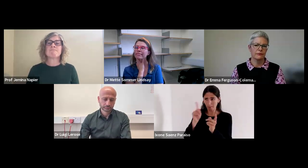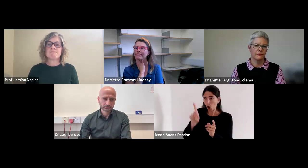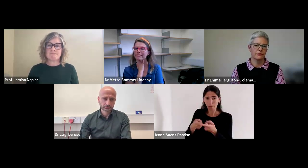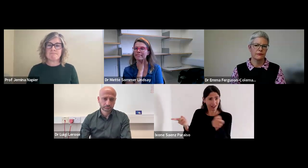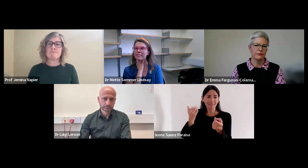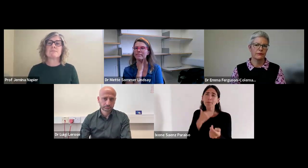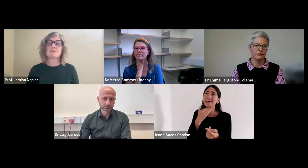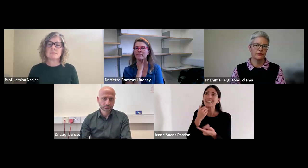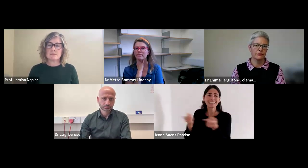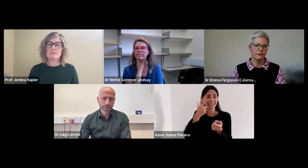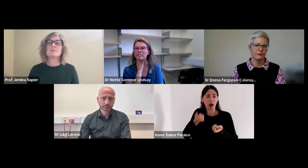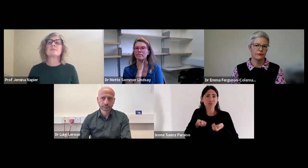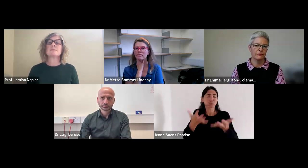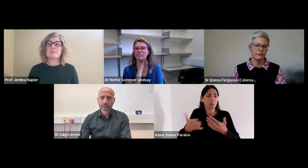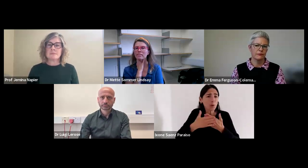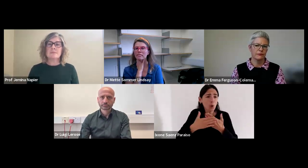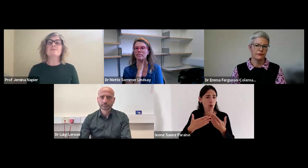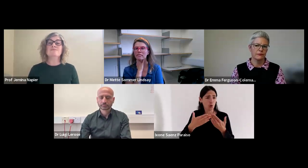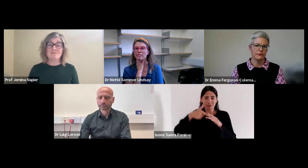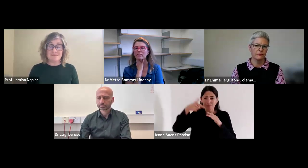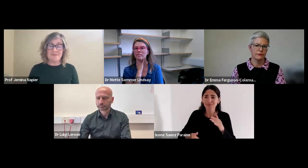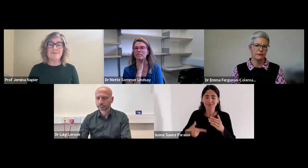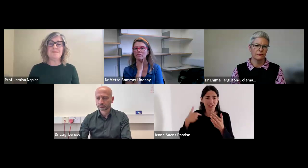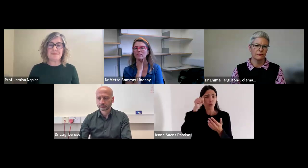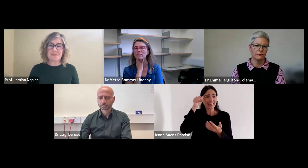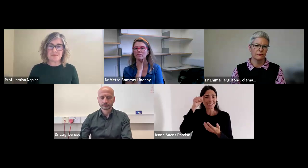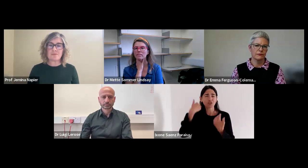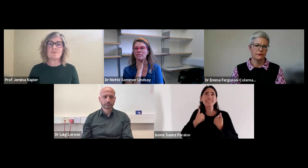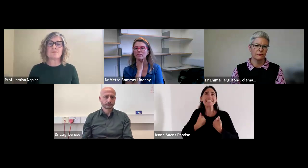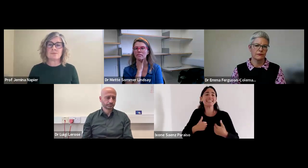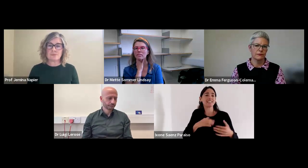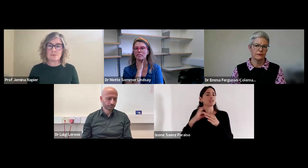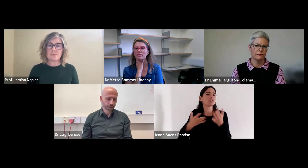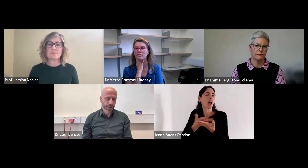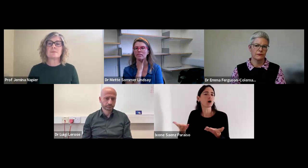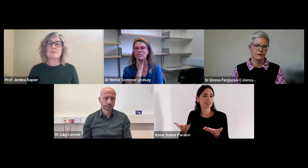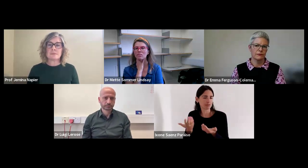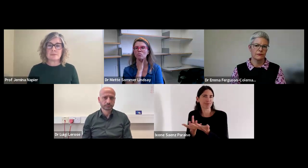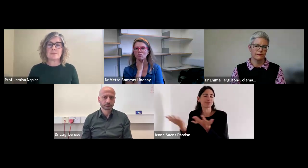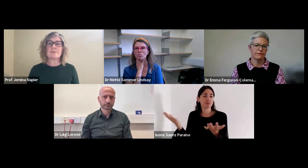knows who those people are, those hidden people that can offer so much, that in-depth knowledge,